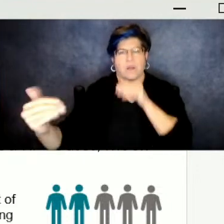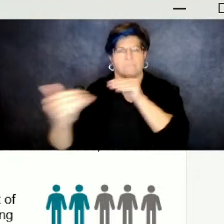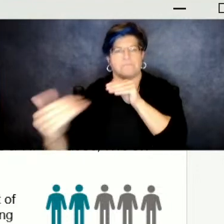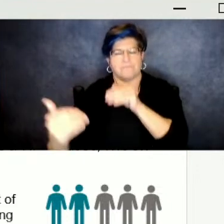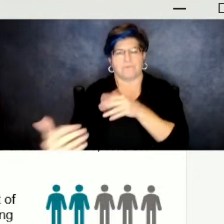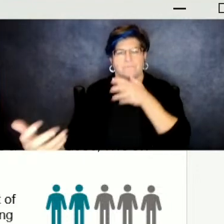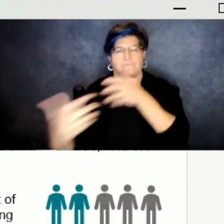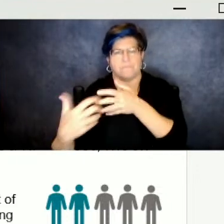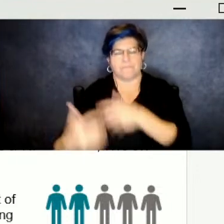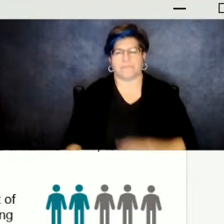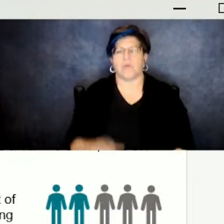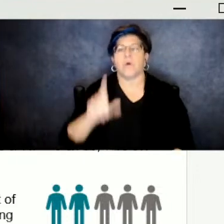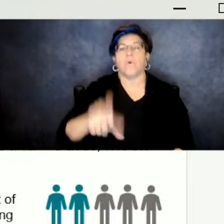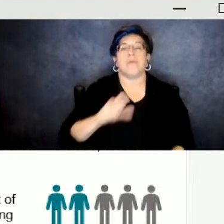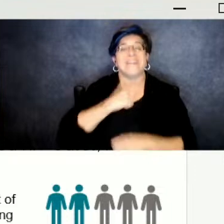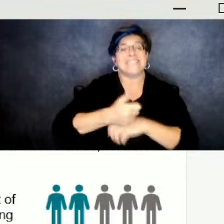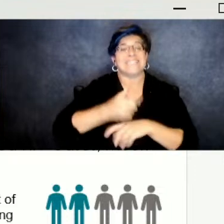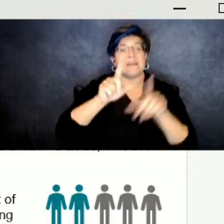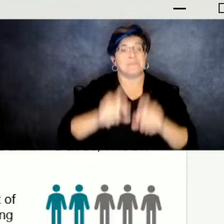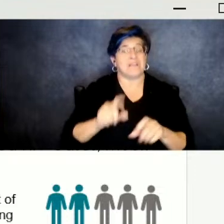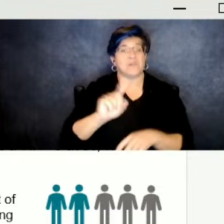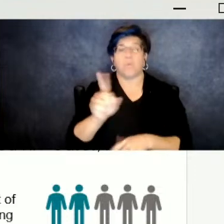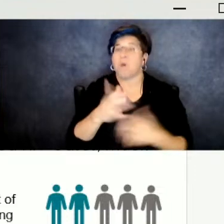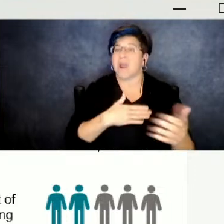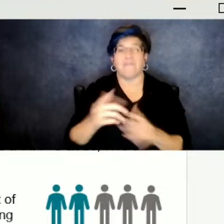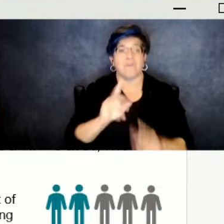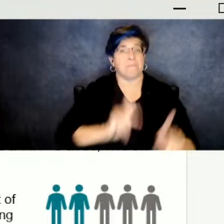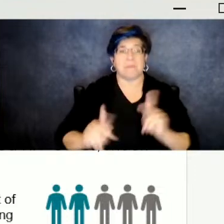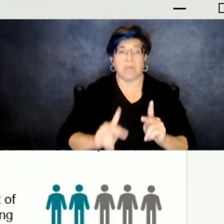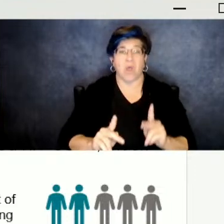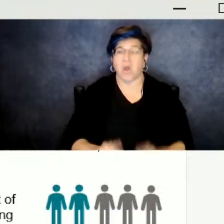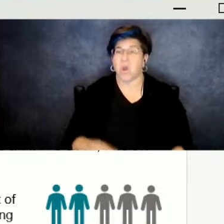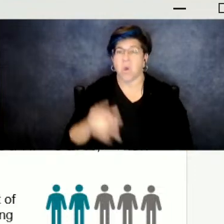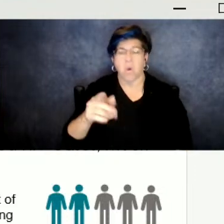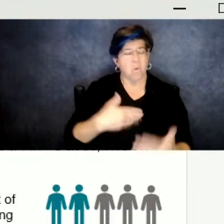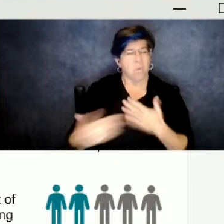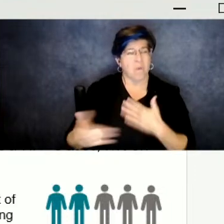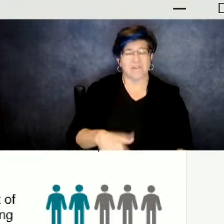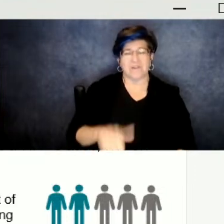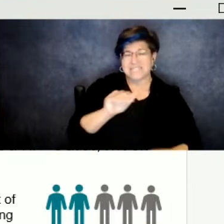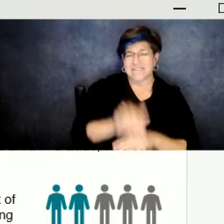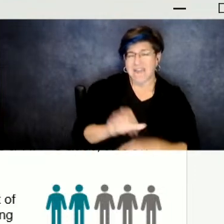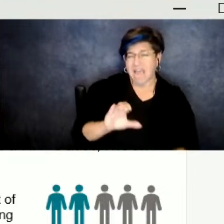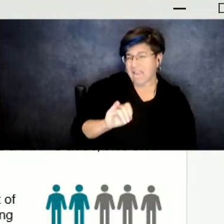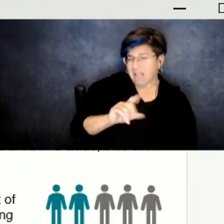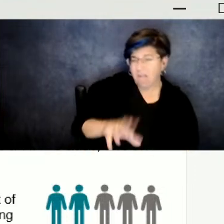PEOPLE WHERE THEY ARE. WE HAVE TO MAKE TESTING